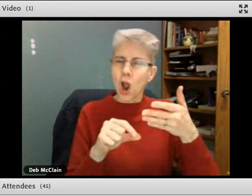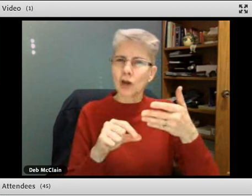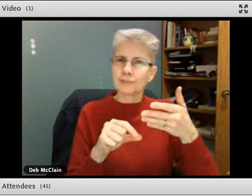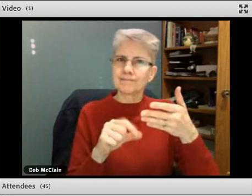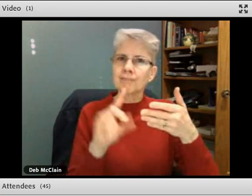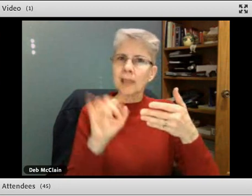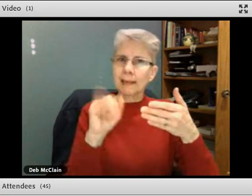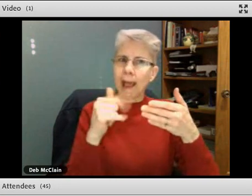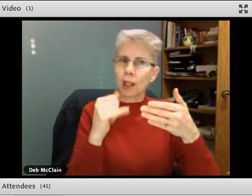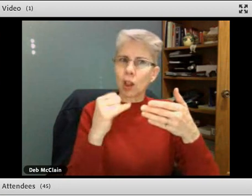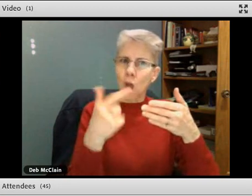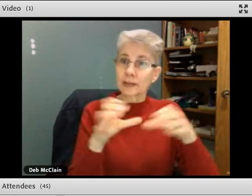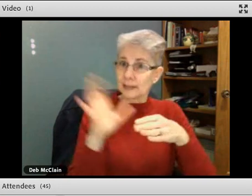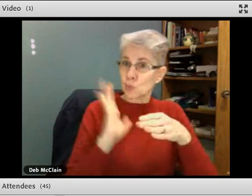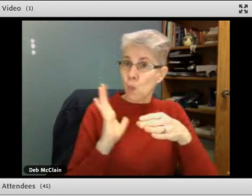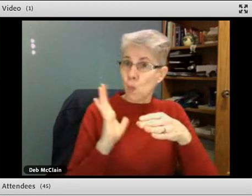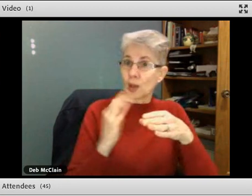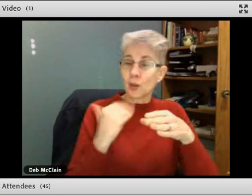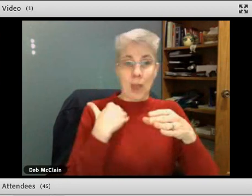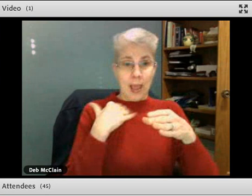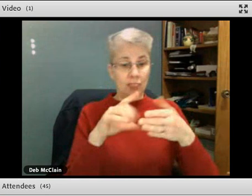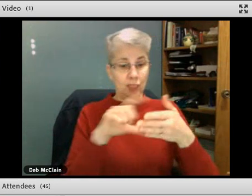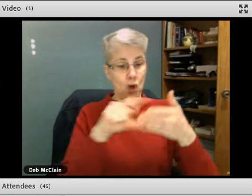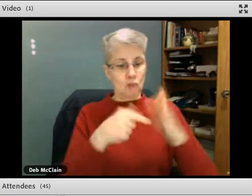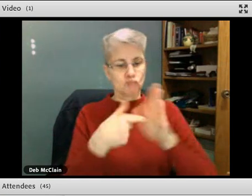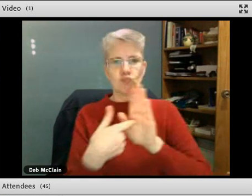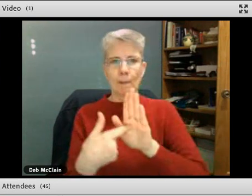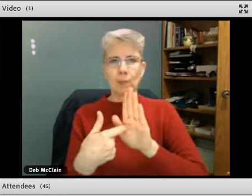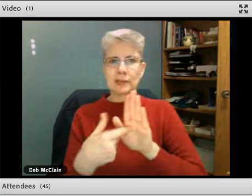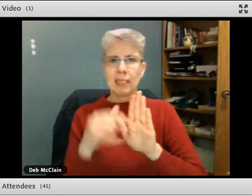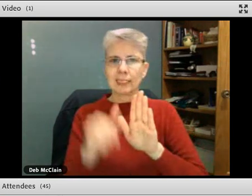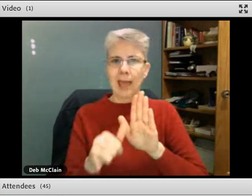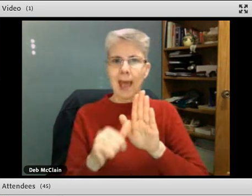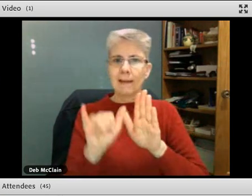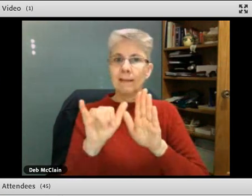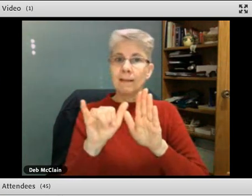You had that card that represented the item that was in your collection